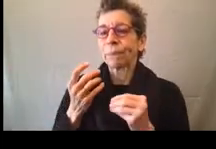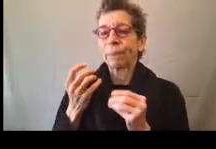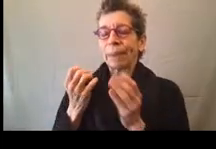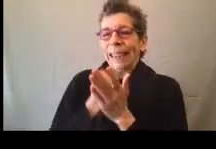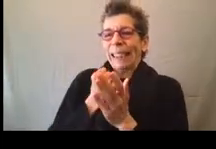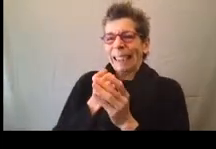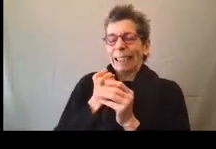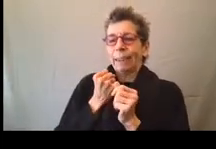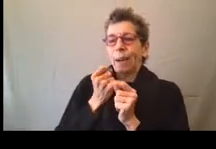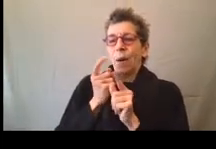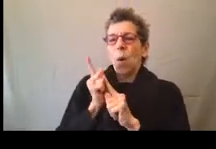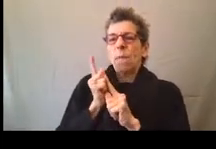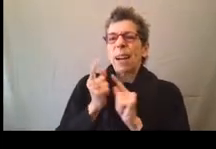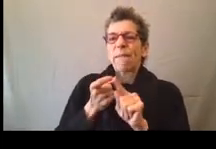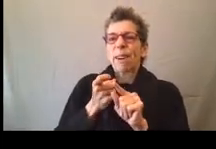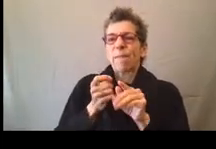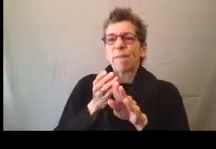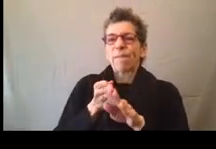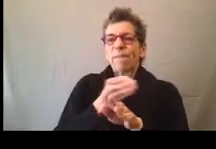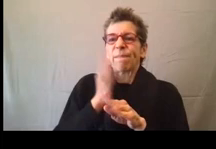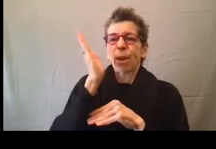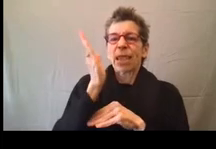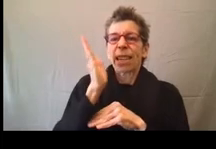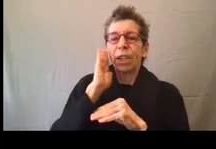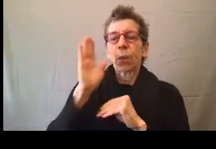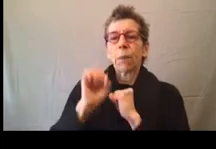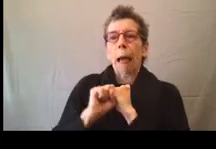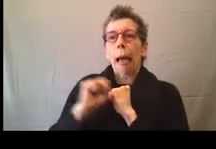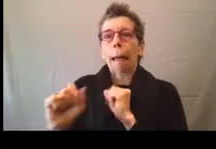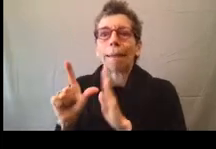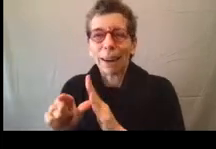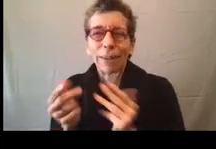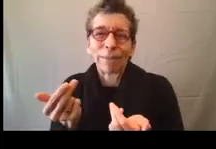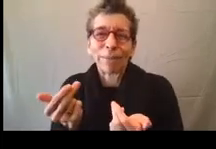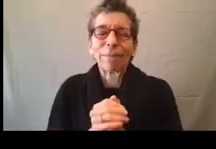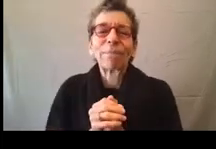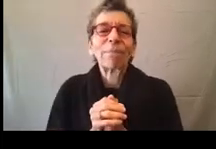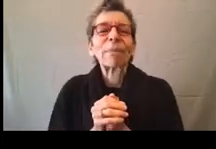so I am sure I will find a place to use that later. It's now time for our five research